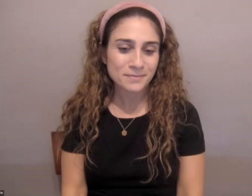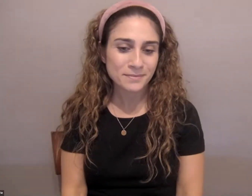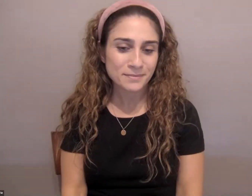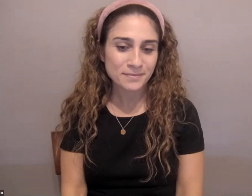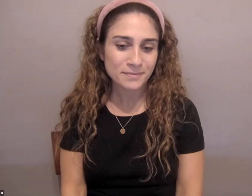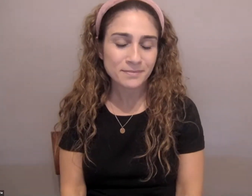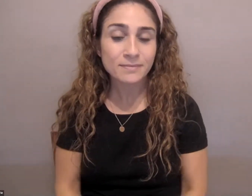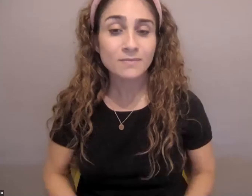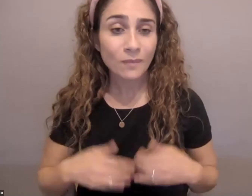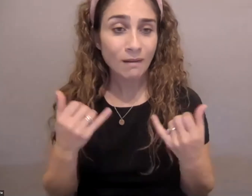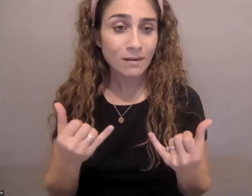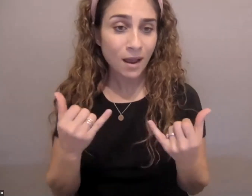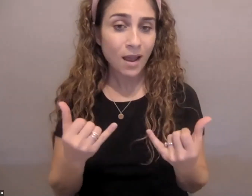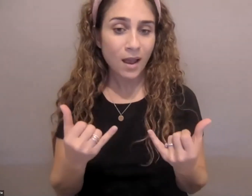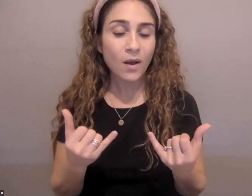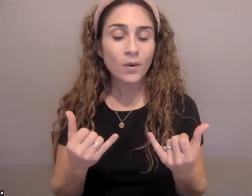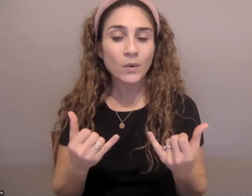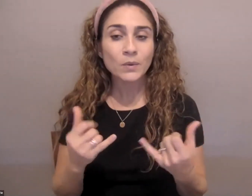Alexander Berry: And now we will hear from parents Jessica Wilson.